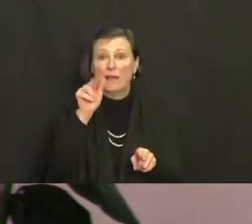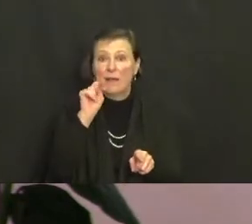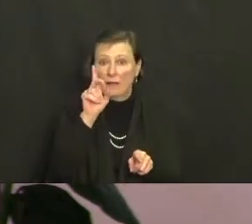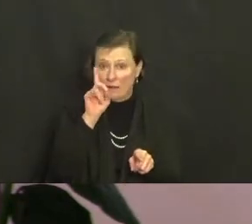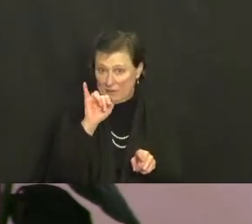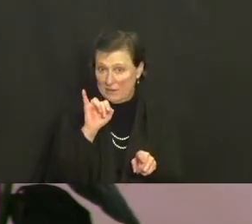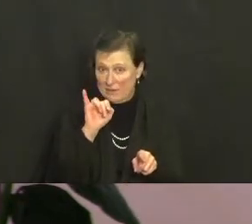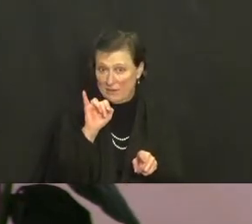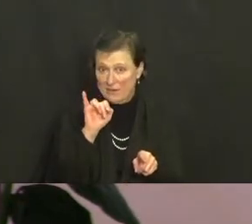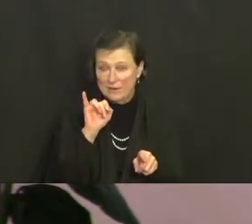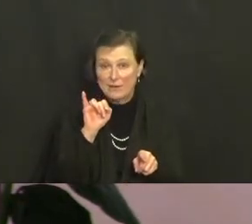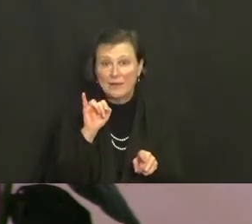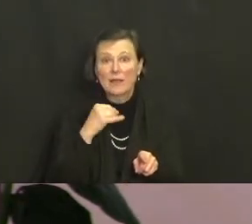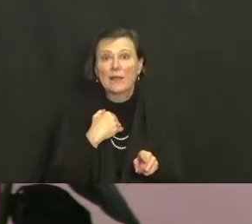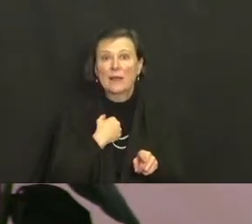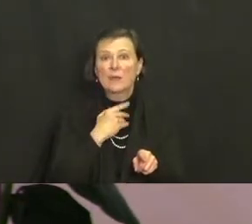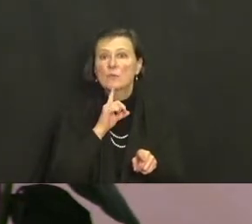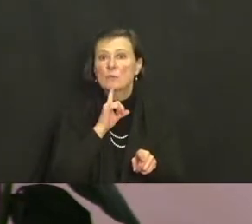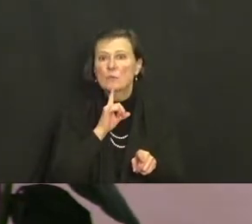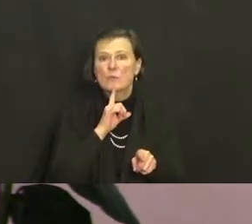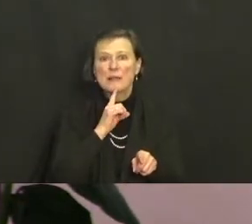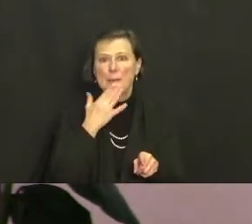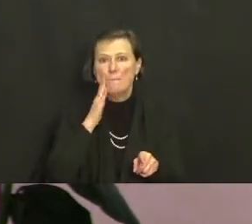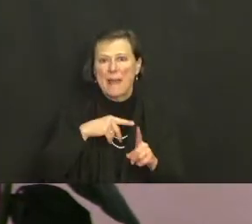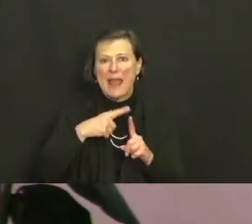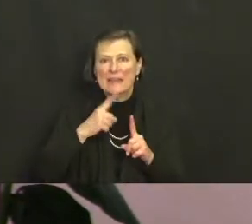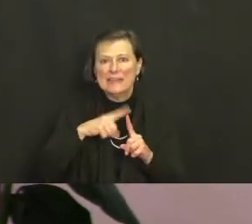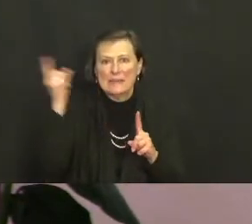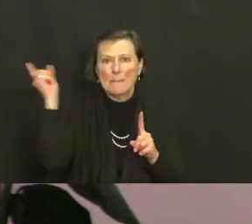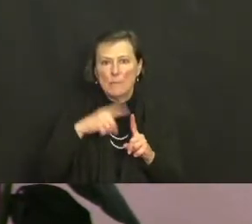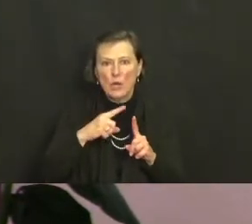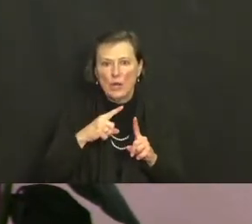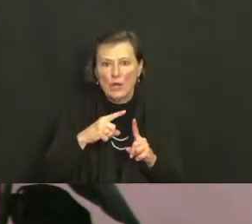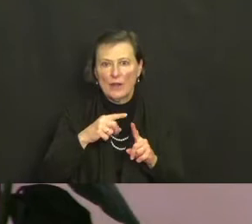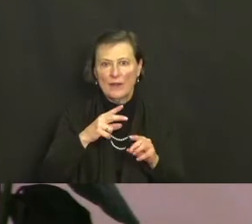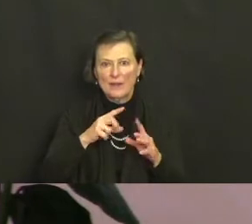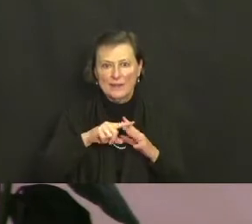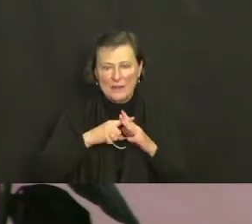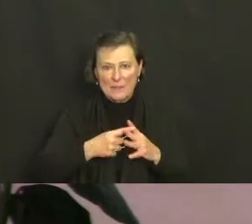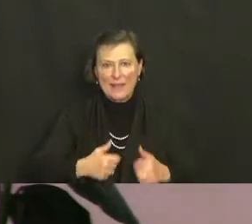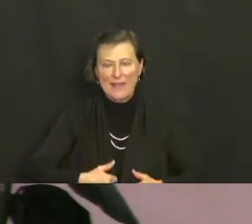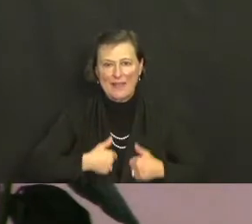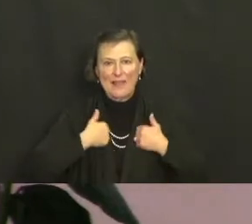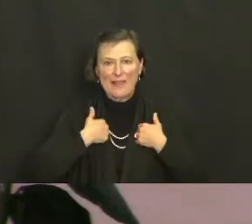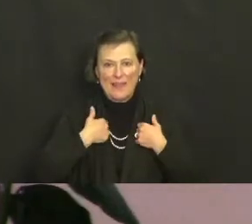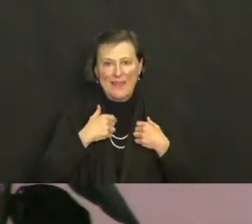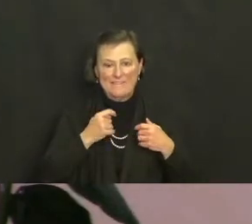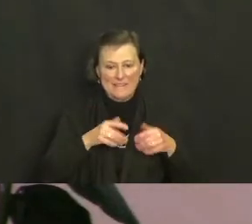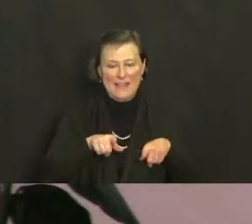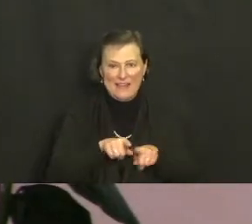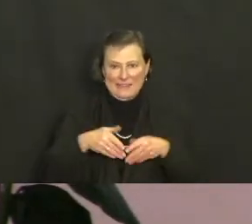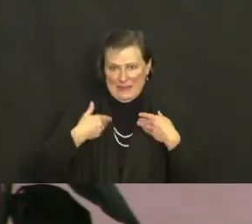had a really, really bad temper. He began his life as a young man with a really bad temper.